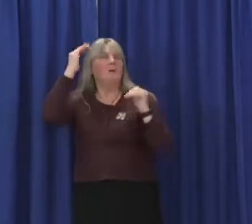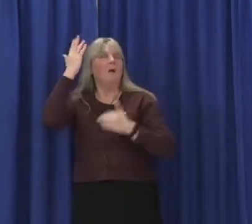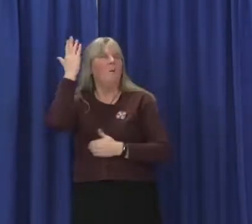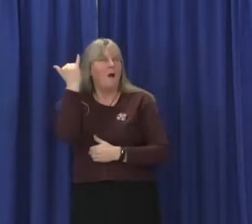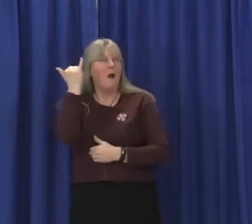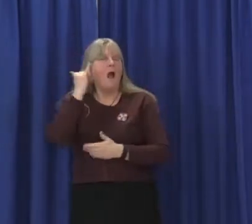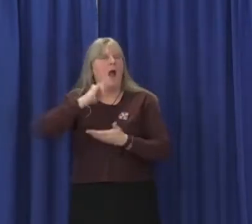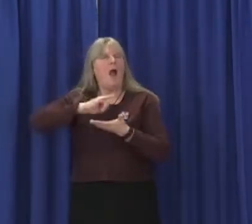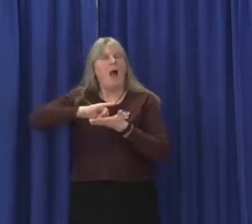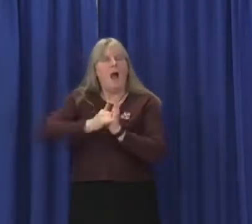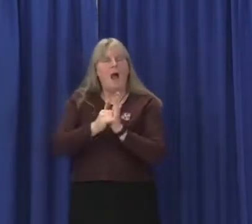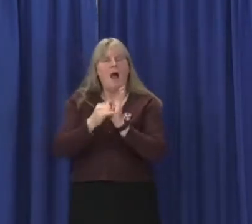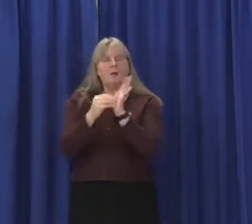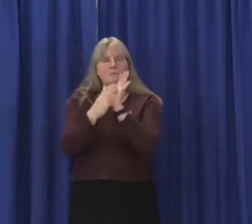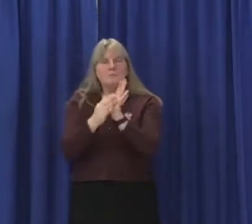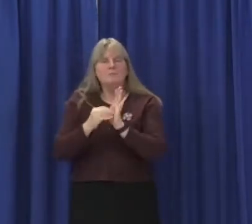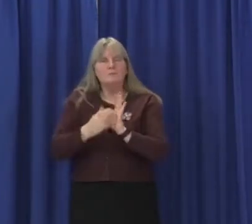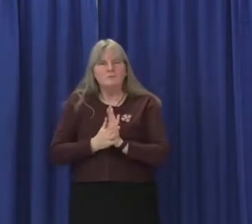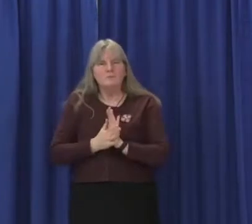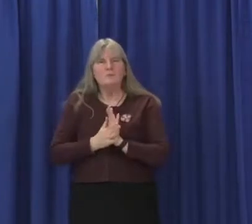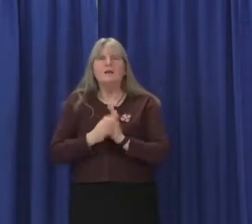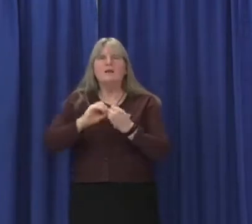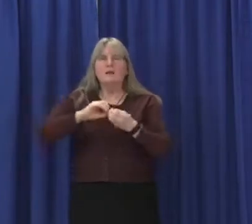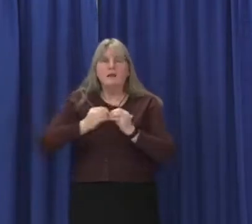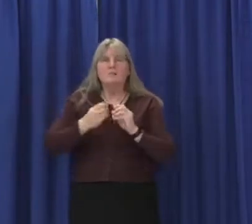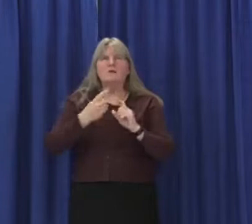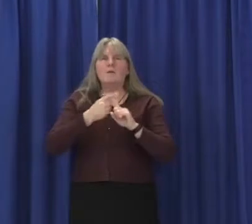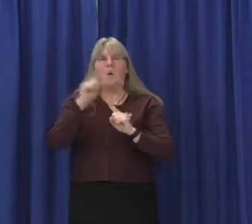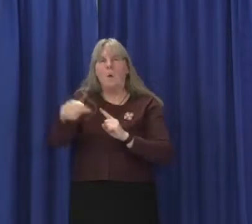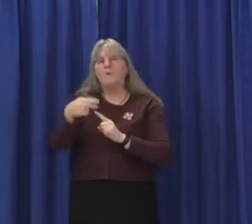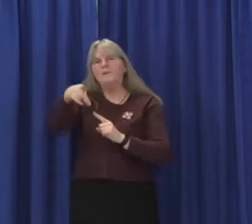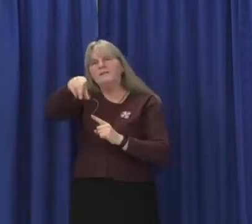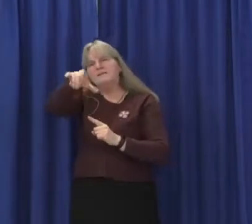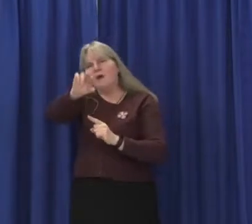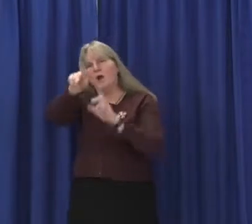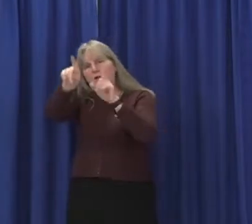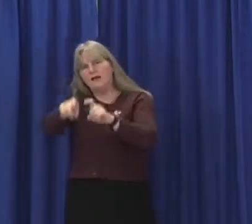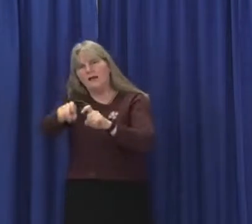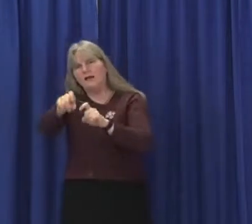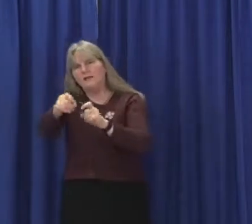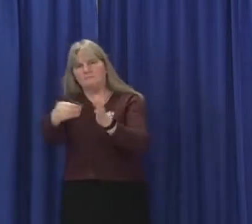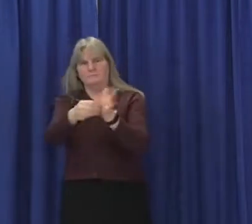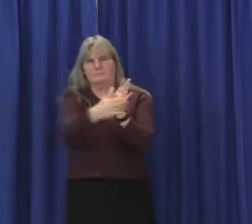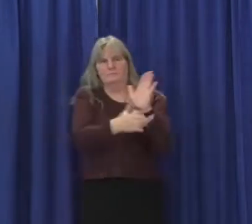who requires PCR testing. And the total number of people with COVID-19 is of course